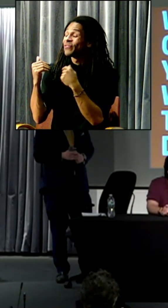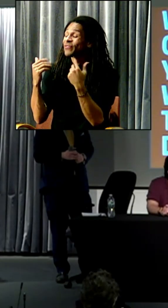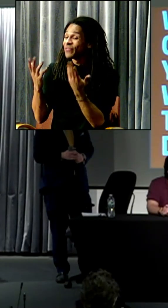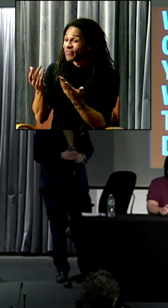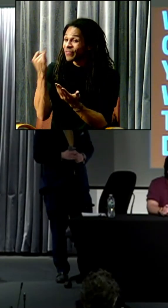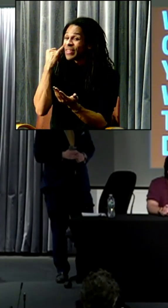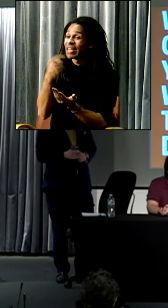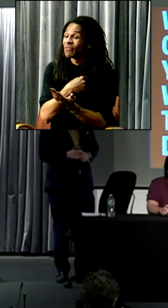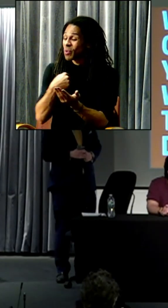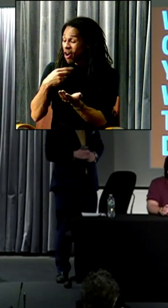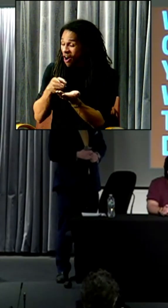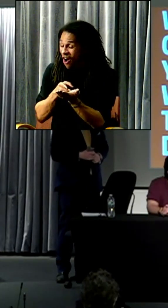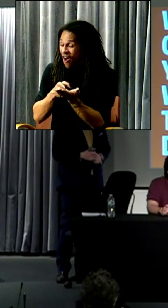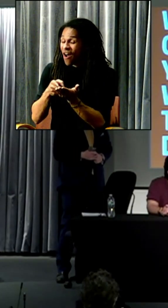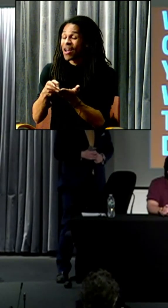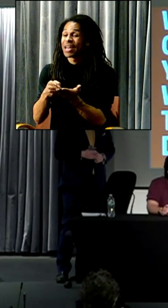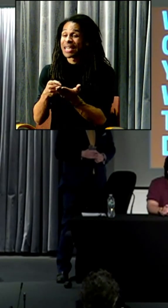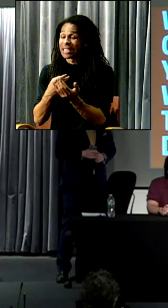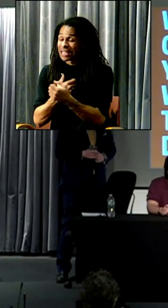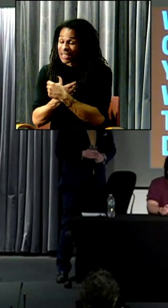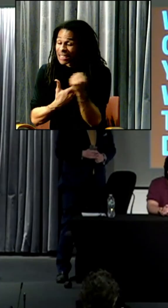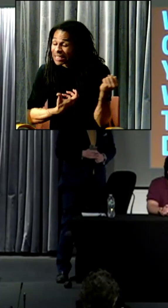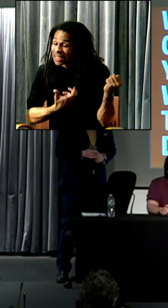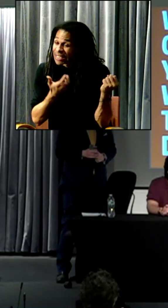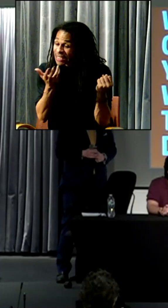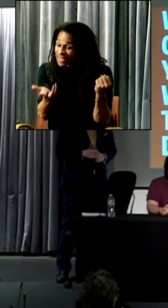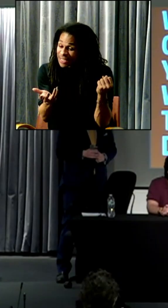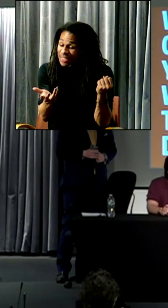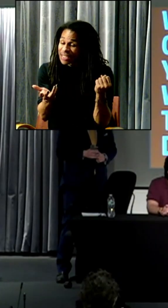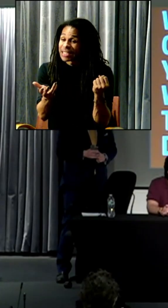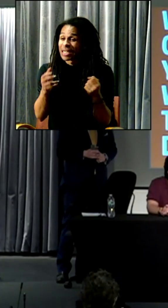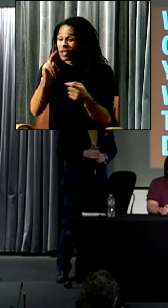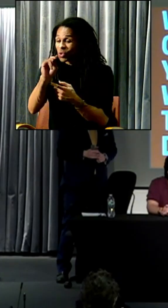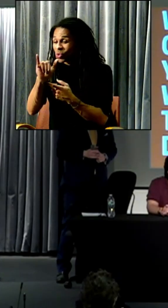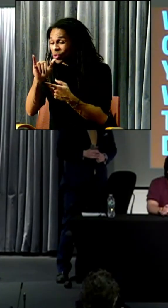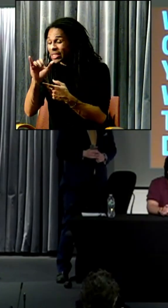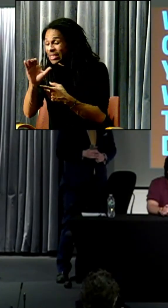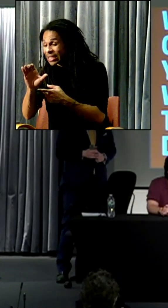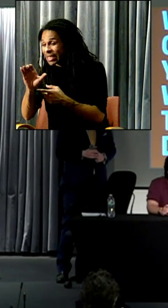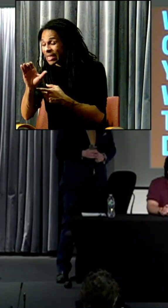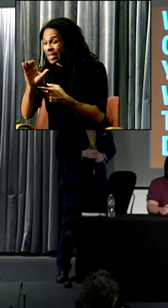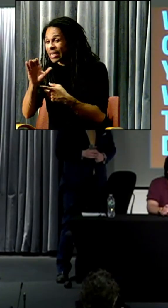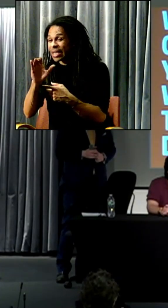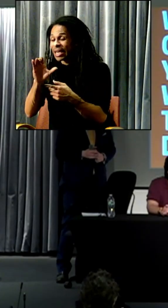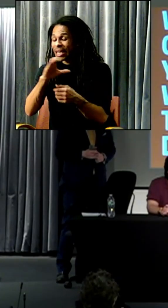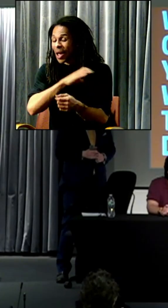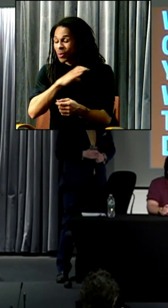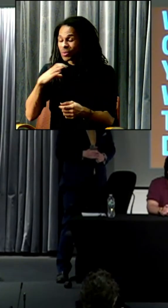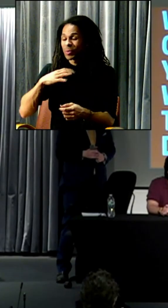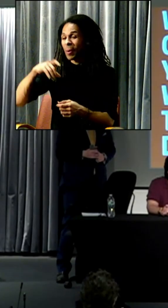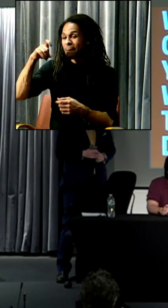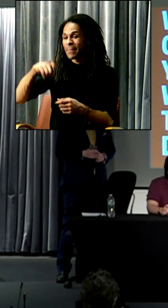It's an exhibition where we're really trying to meet at the people level, right? People make the city function.